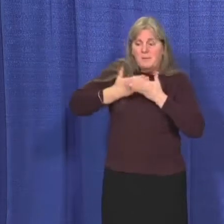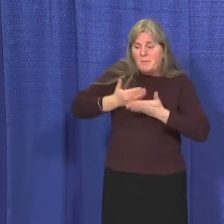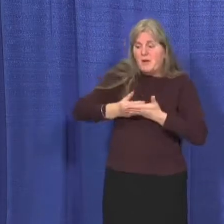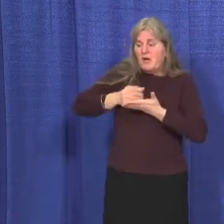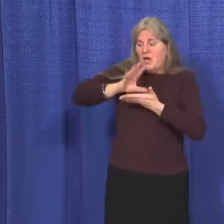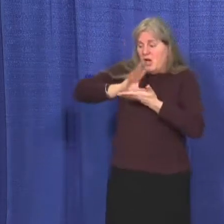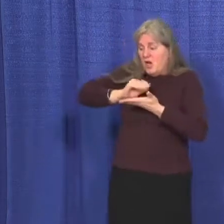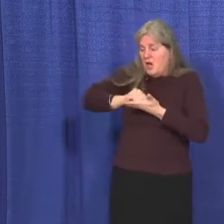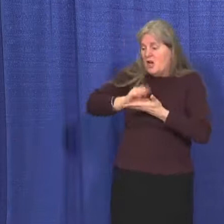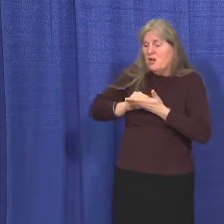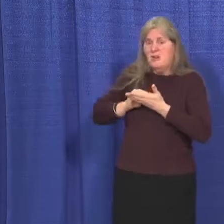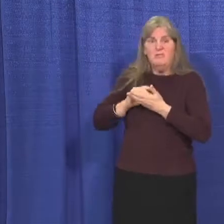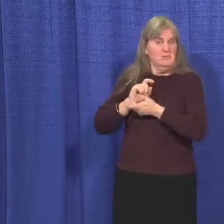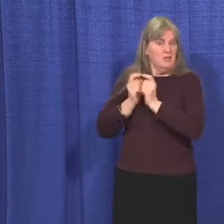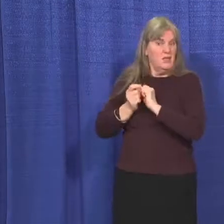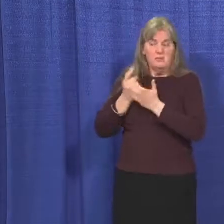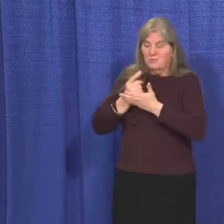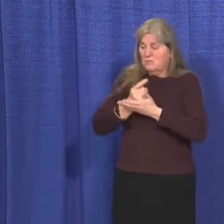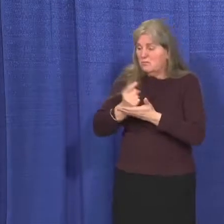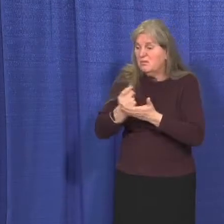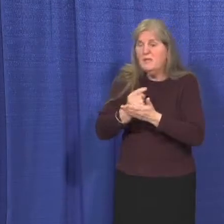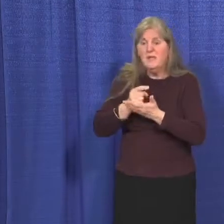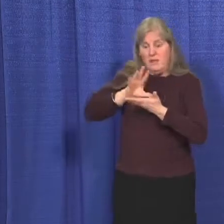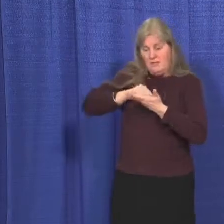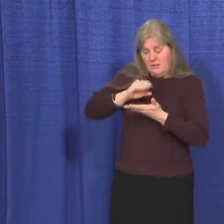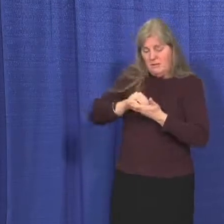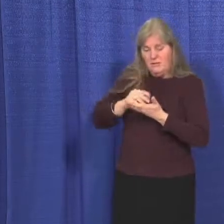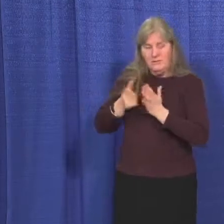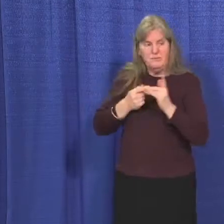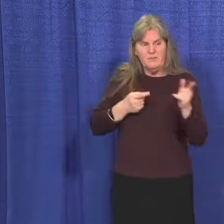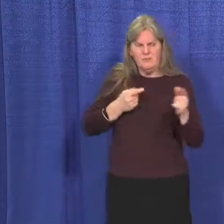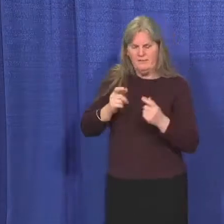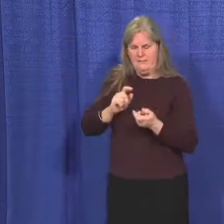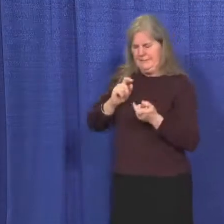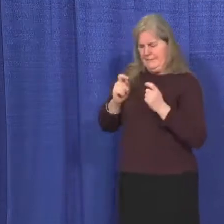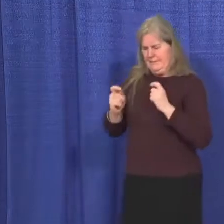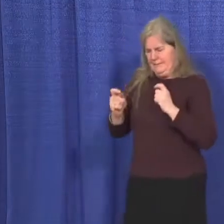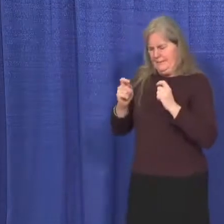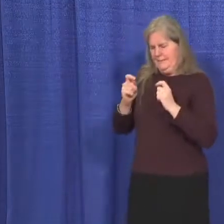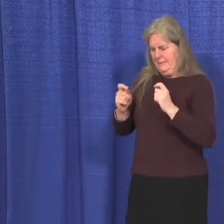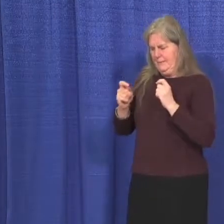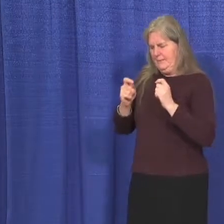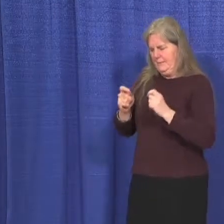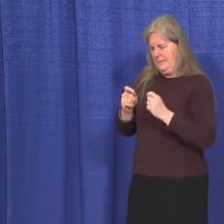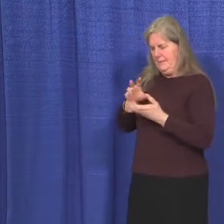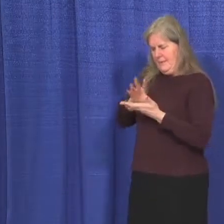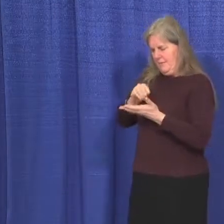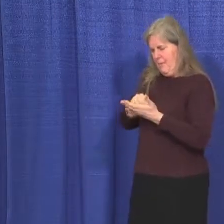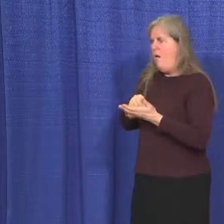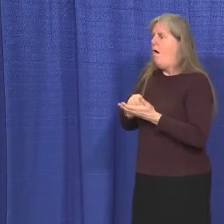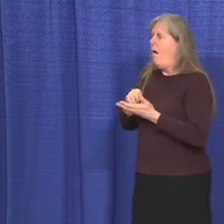from day to day and week to week. And sometimes we have to adjust and tweak our messages and